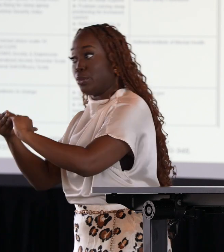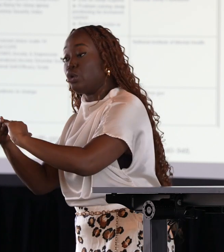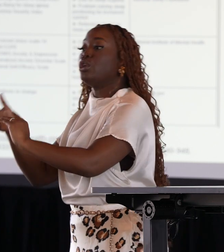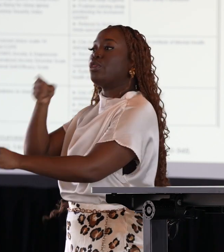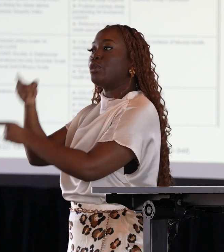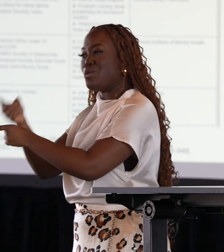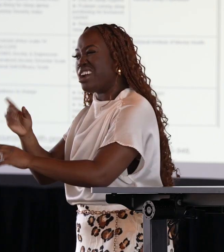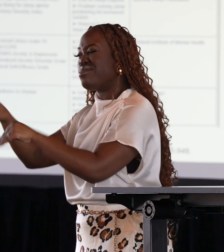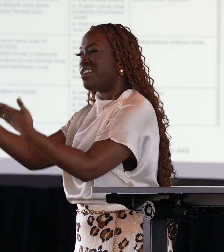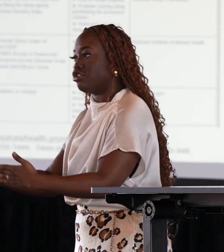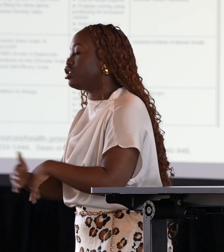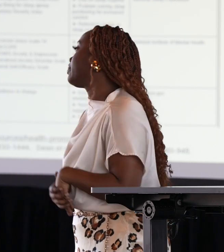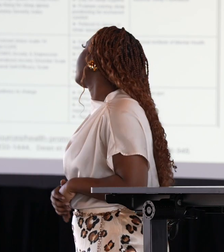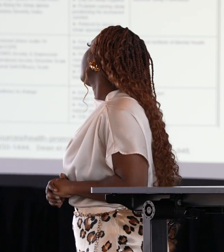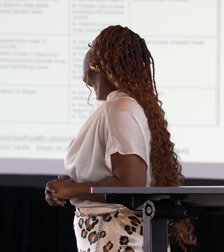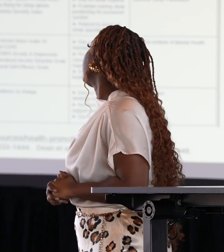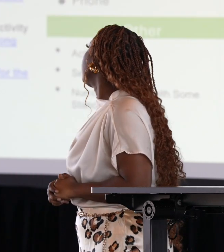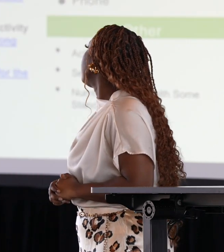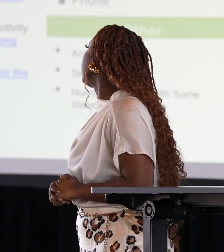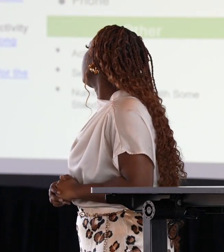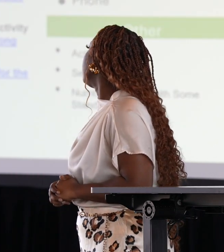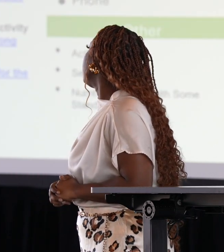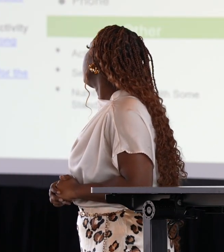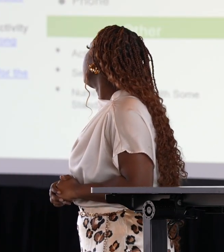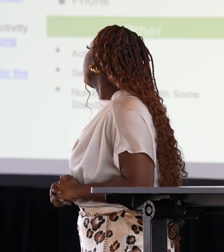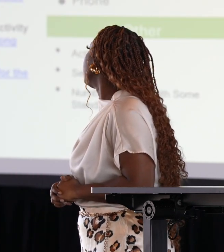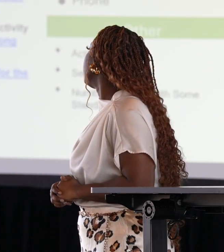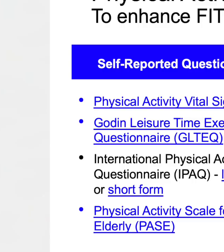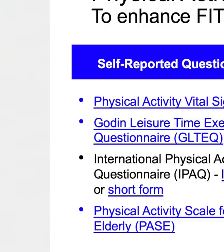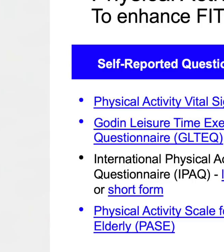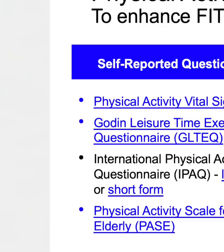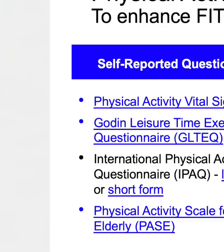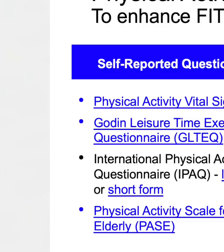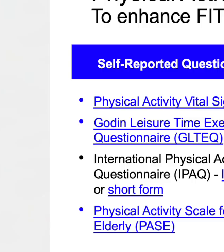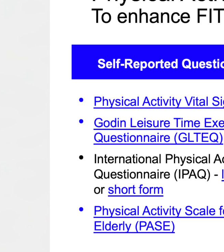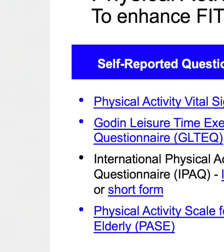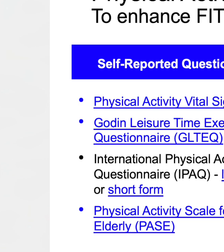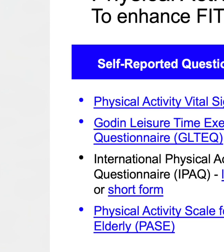provider? Okay? I chose to highlight, just briefly, the